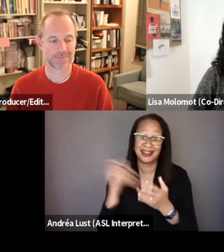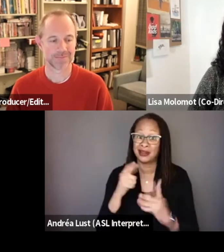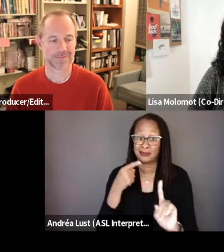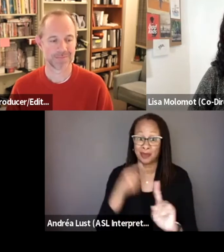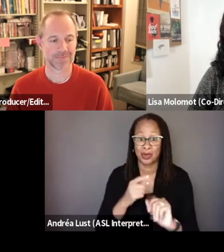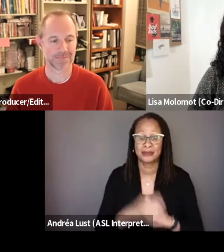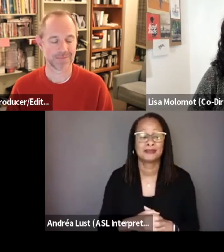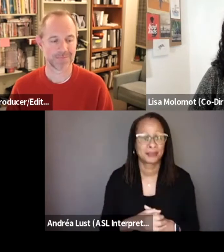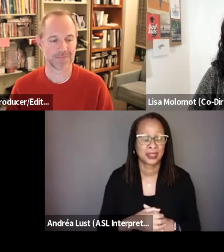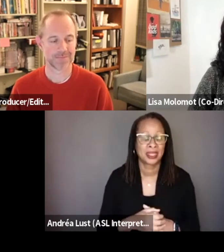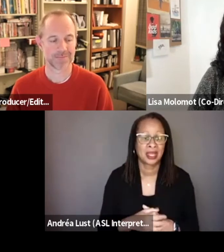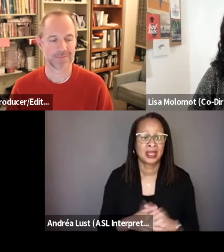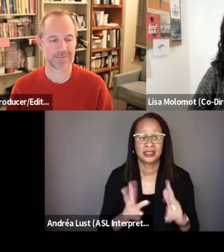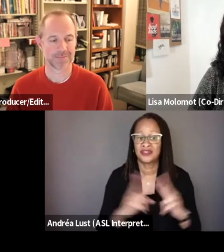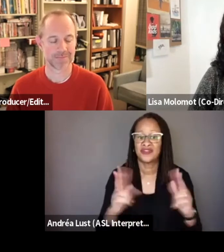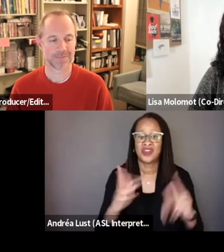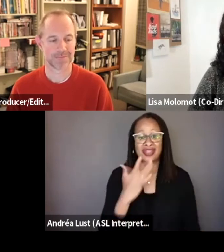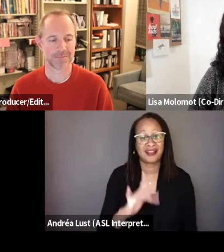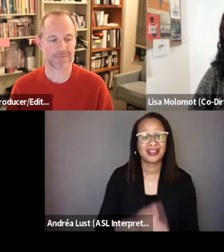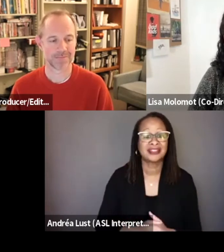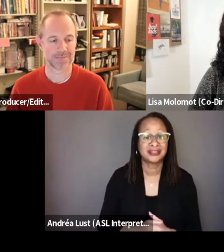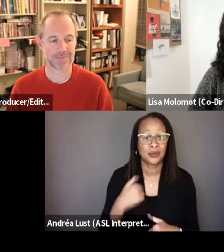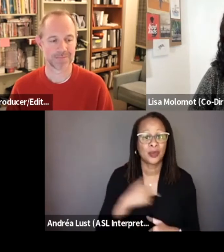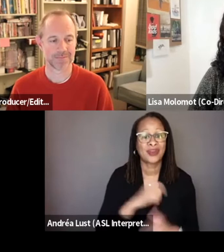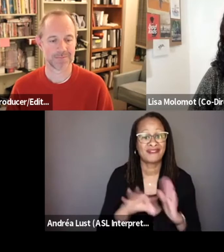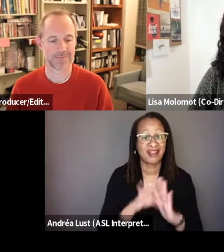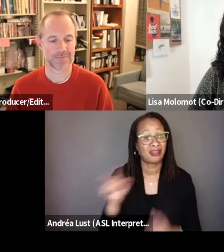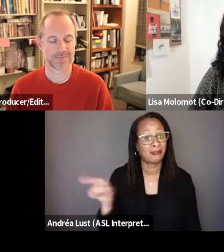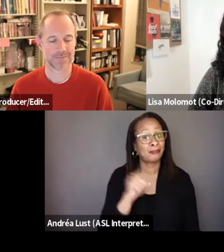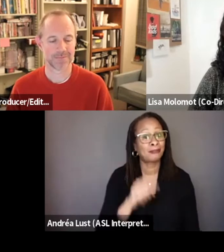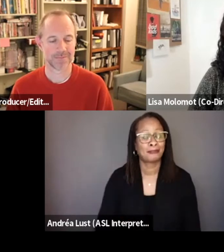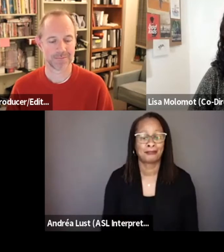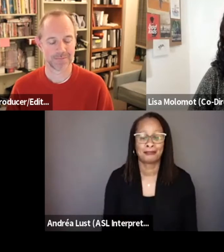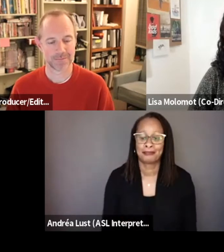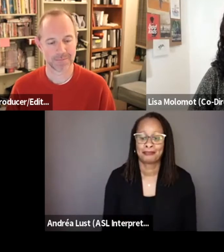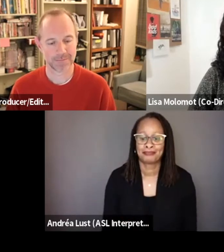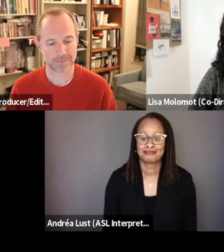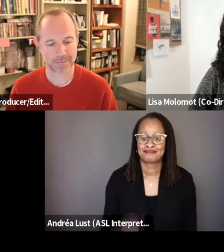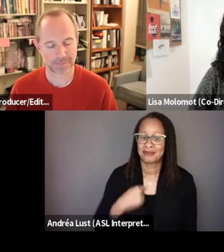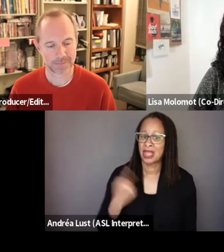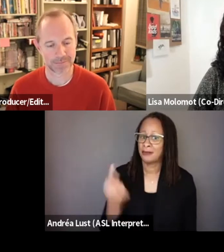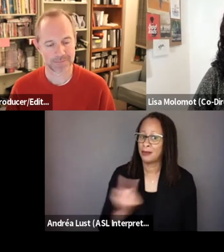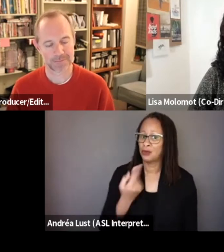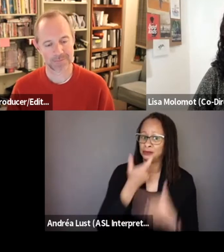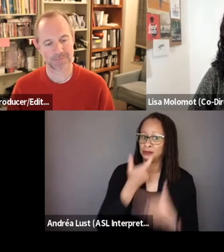It was just very, very lucky that we found them. Yeah, I'm always interested in the, you know,